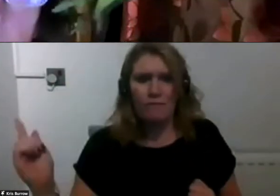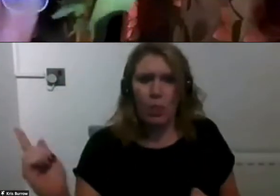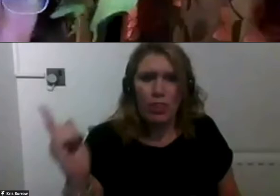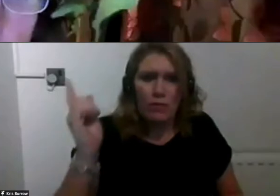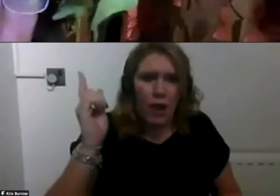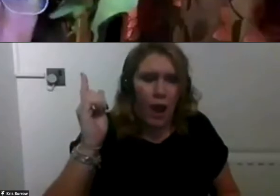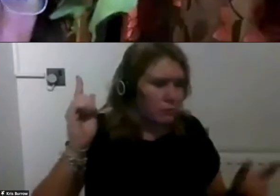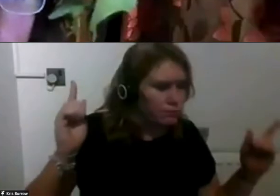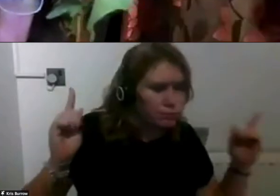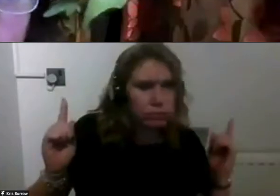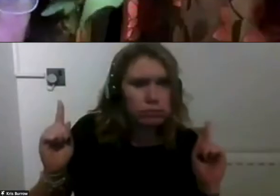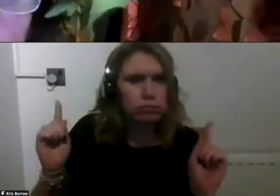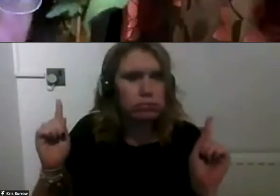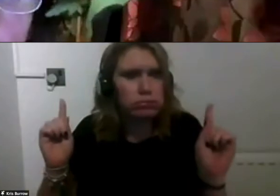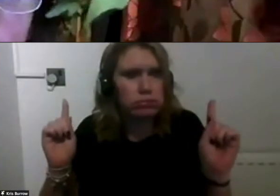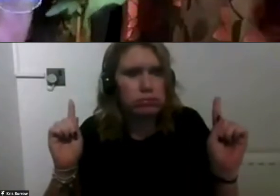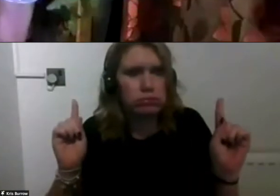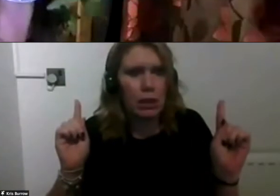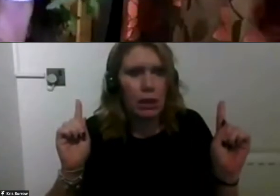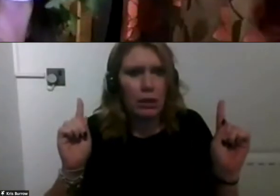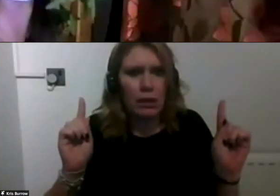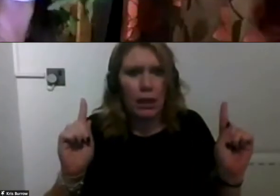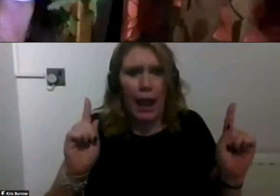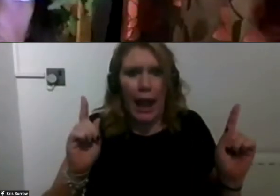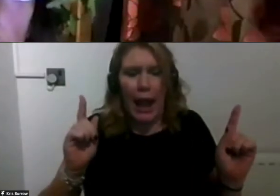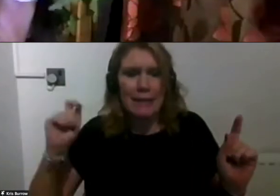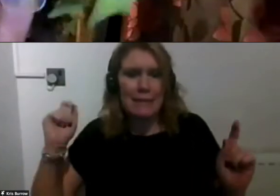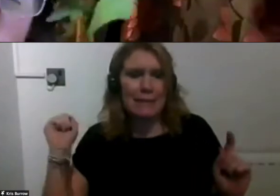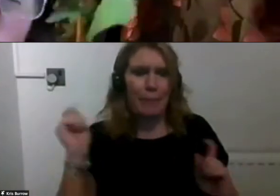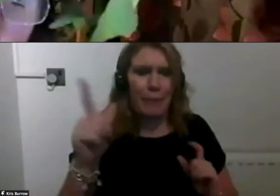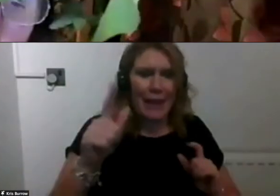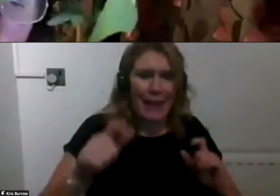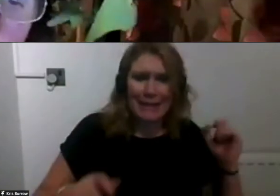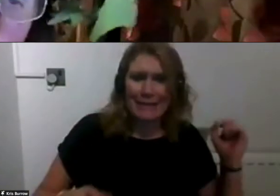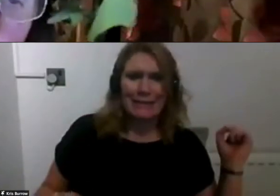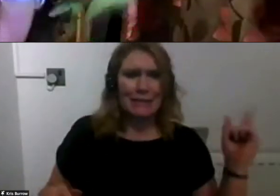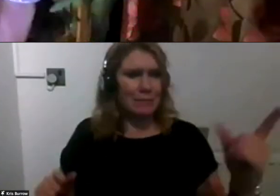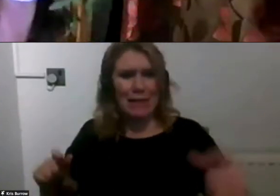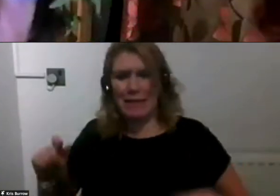Clashing spears and shields, screaming on they cried.